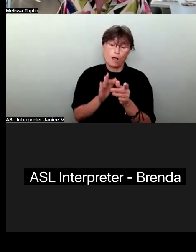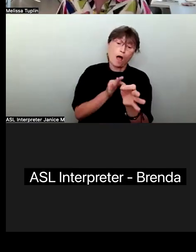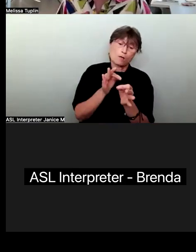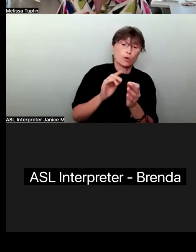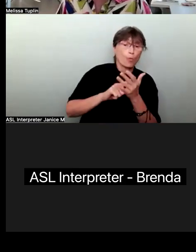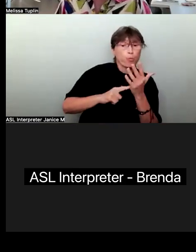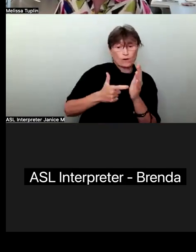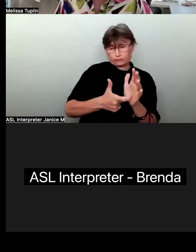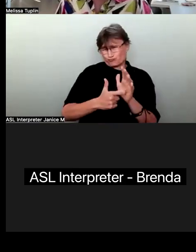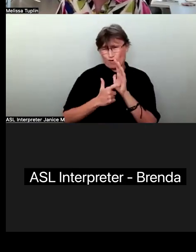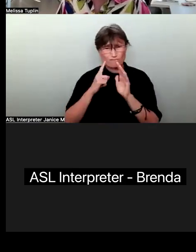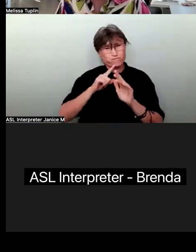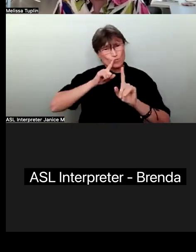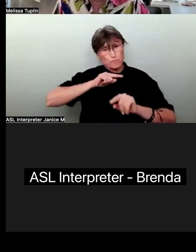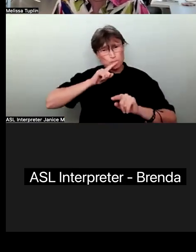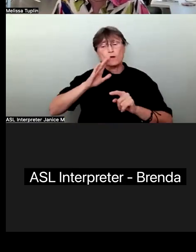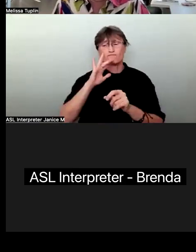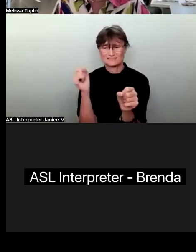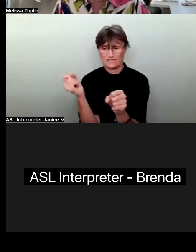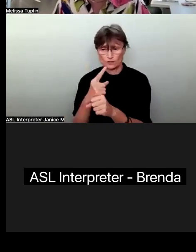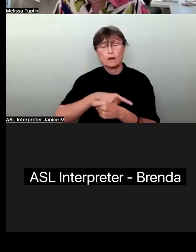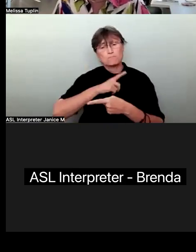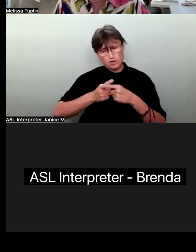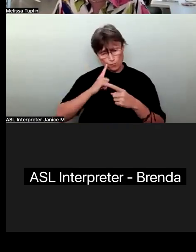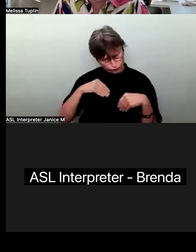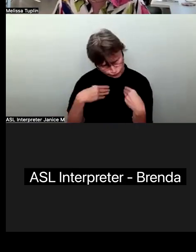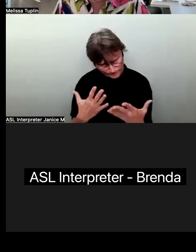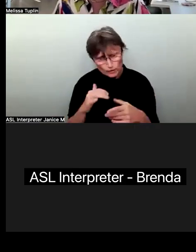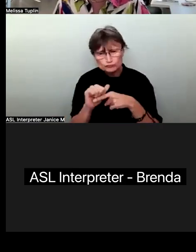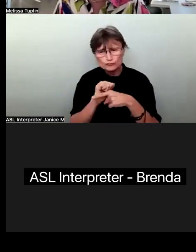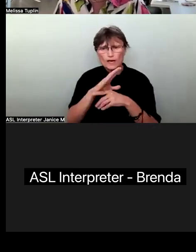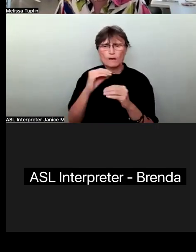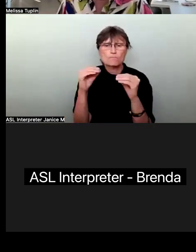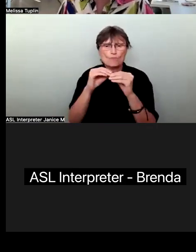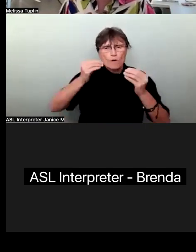next year and we’ll provide training and instructions as that becomes available.